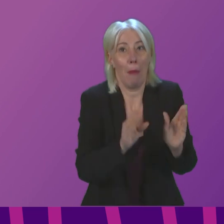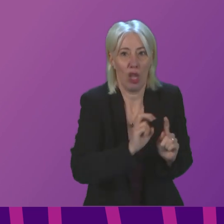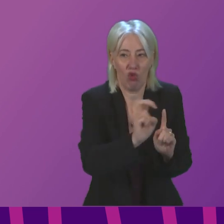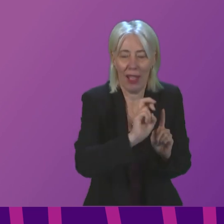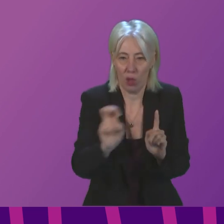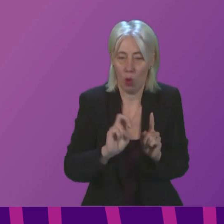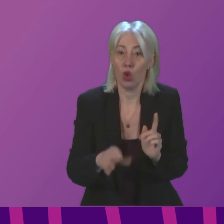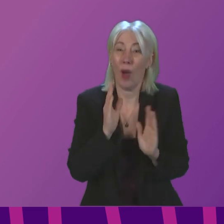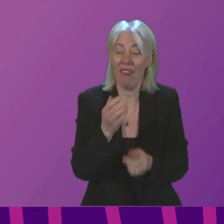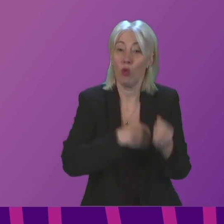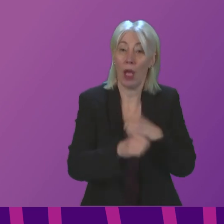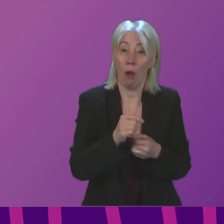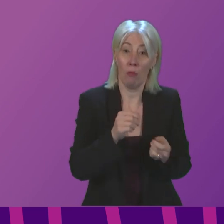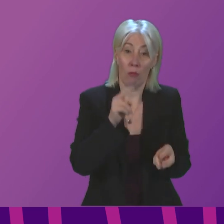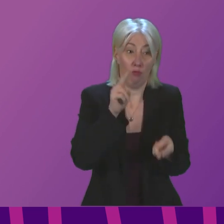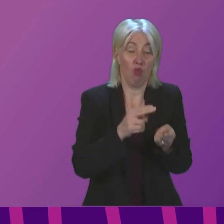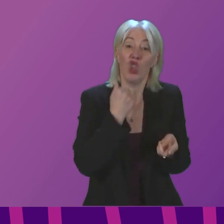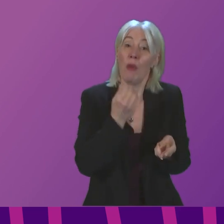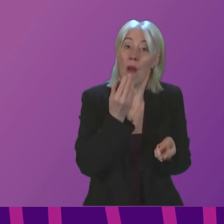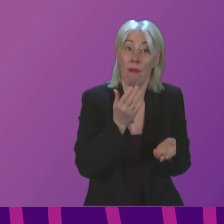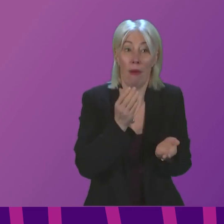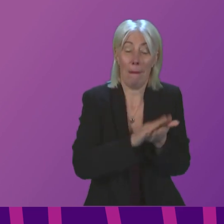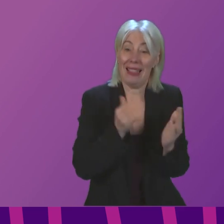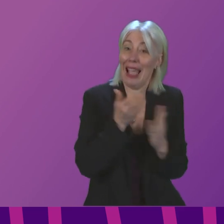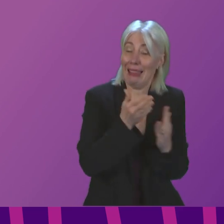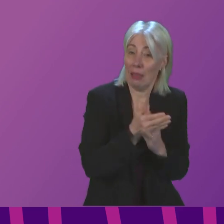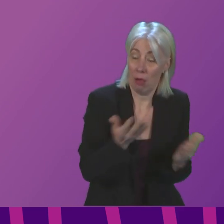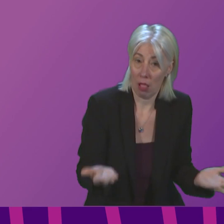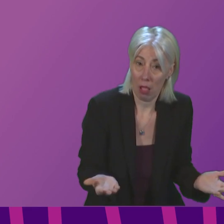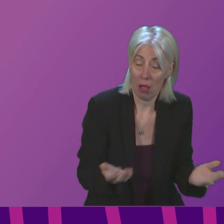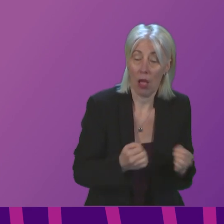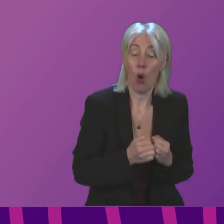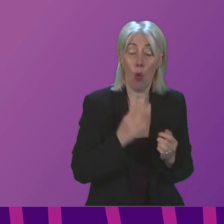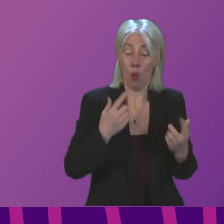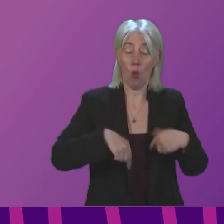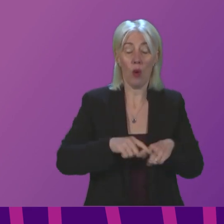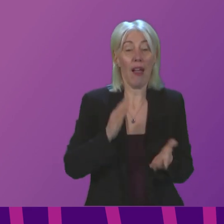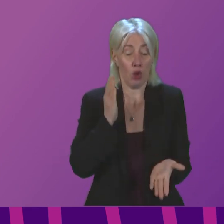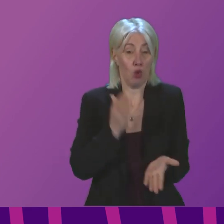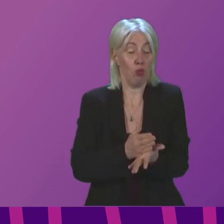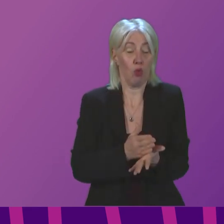more affordable and therefore more accessible. We need to do that in a way that we can accommodate